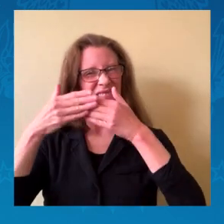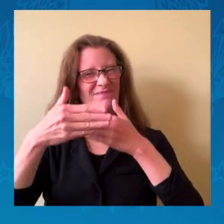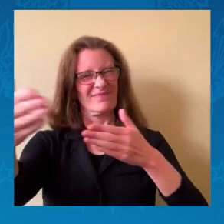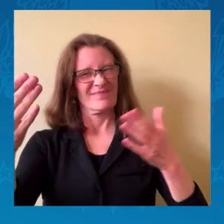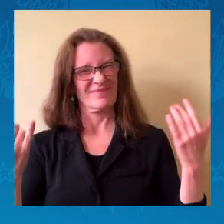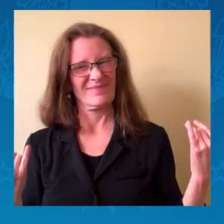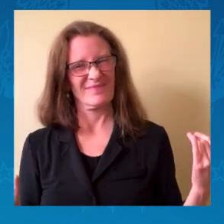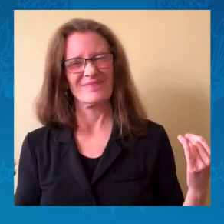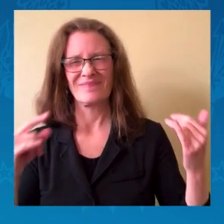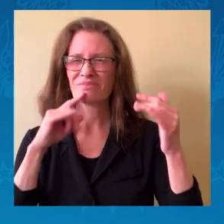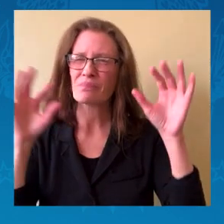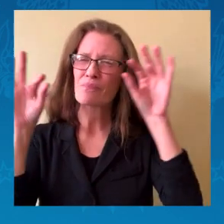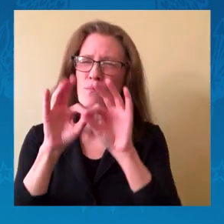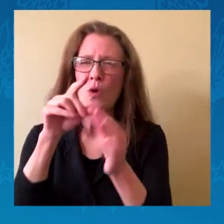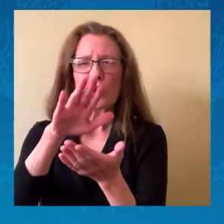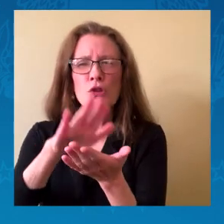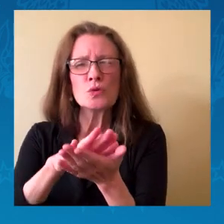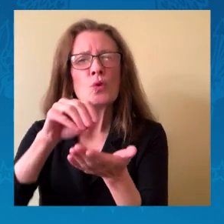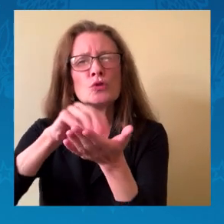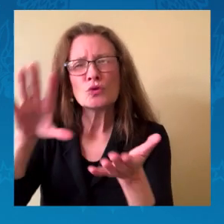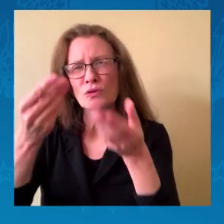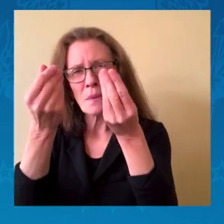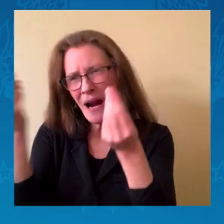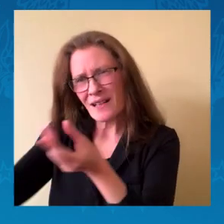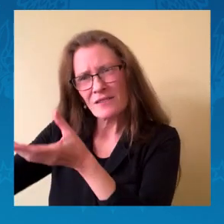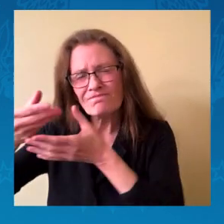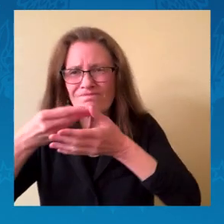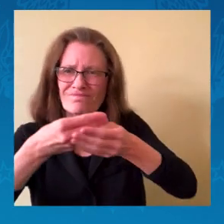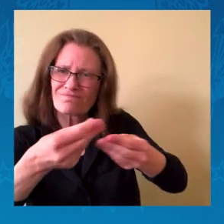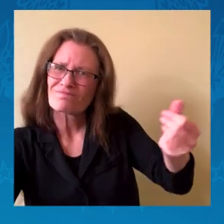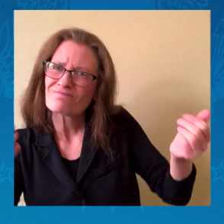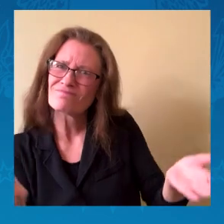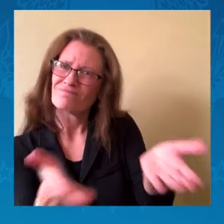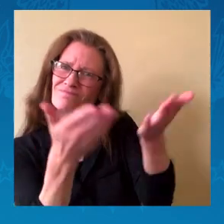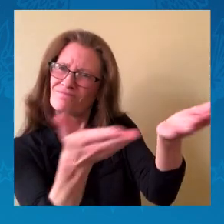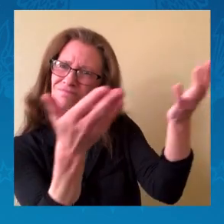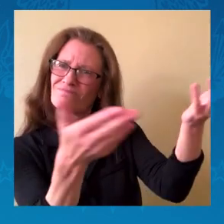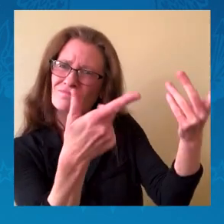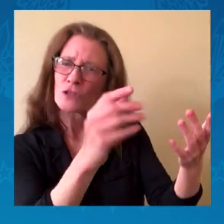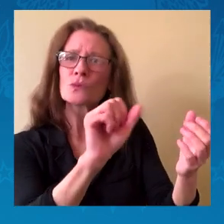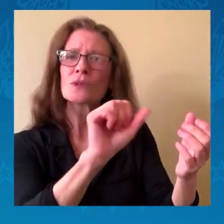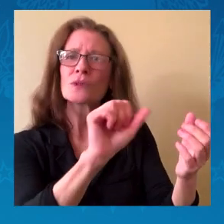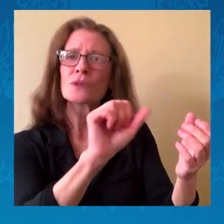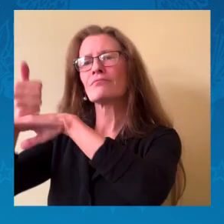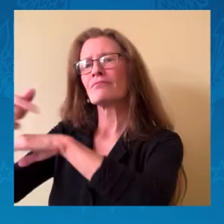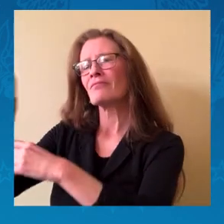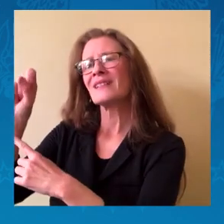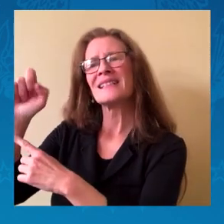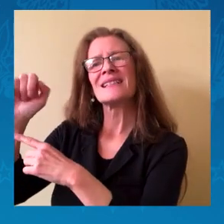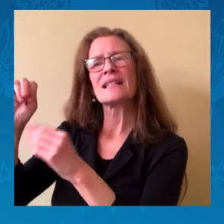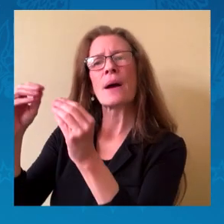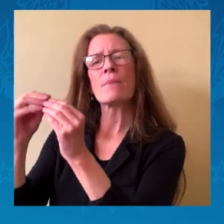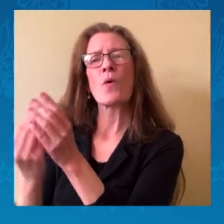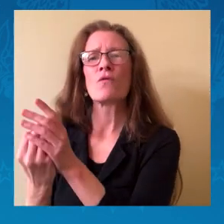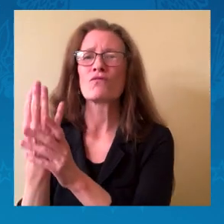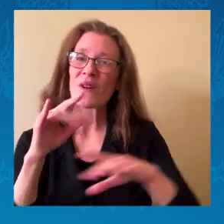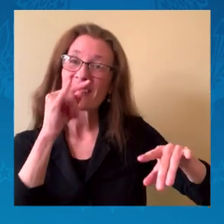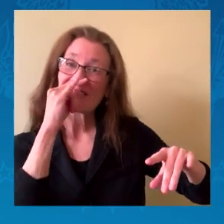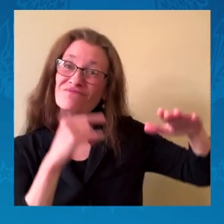STEM design challenges for students in third through eighth grade. These challenges are based on real mission data